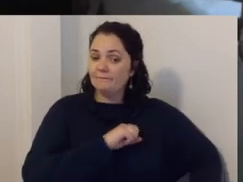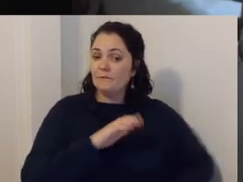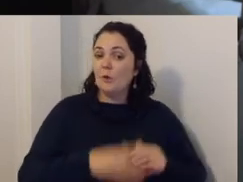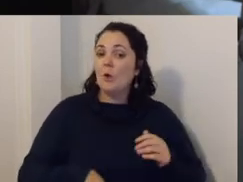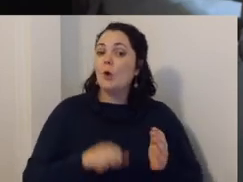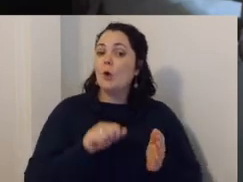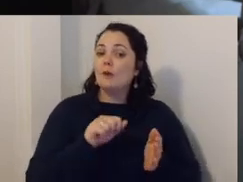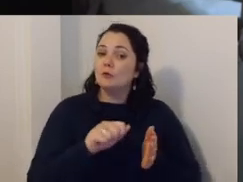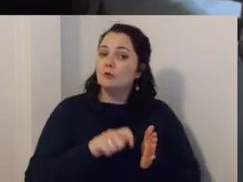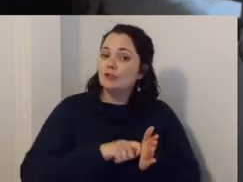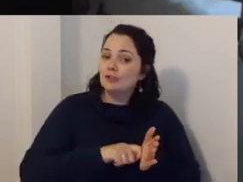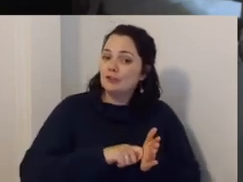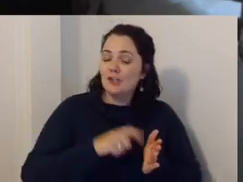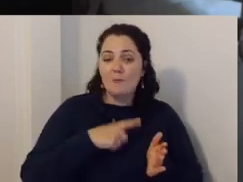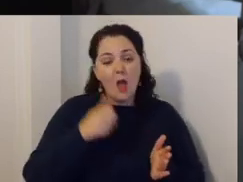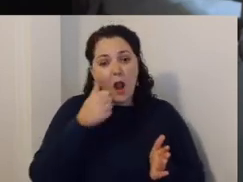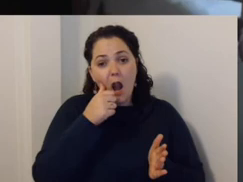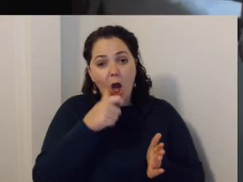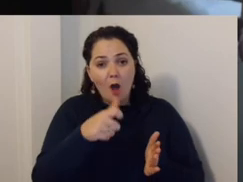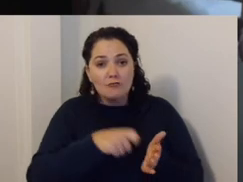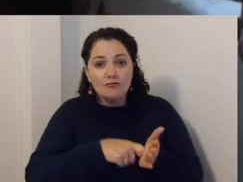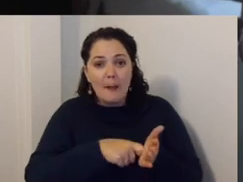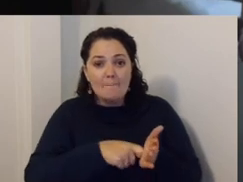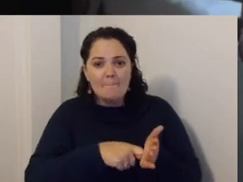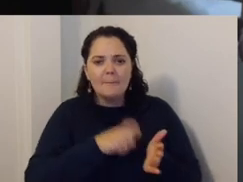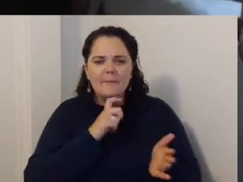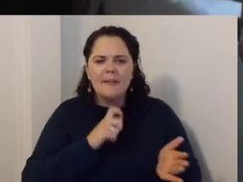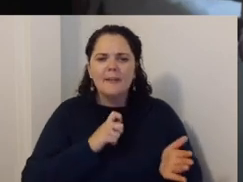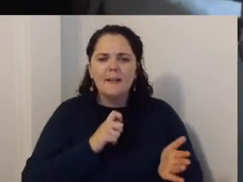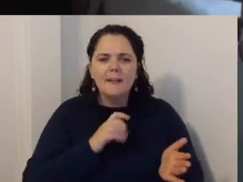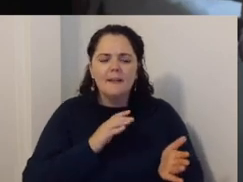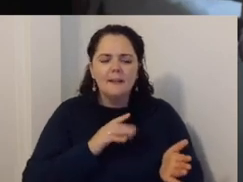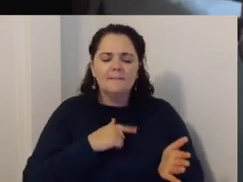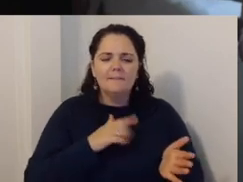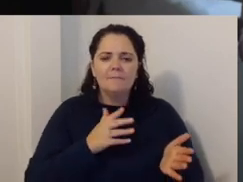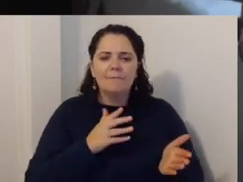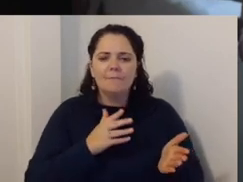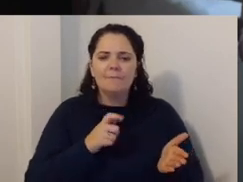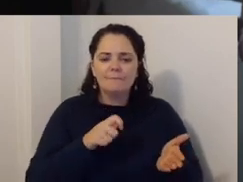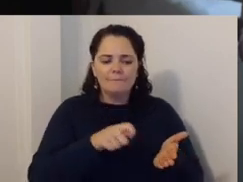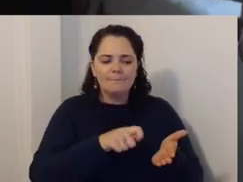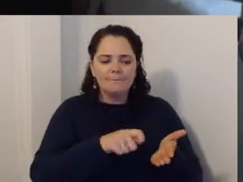when you start getting in there with your plastic eraser um don't don't slow down or be too